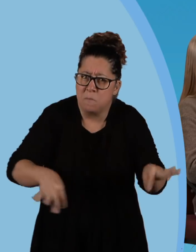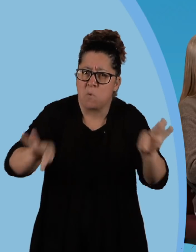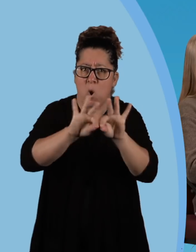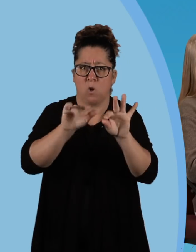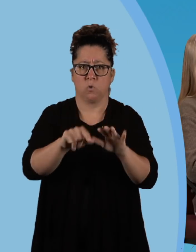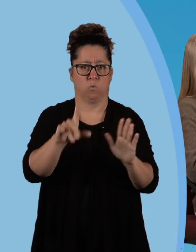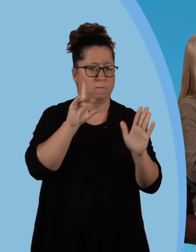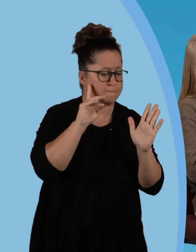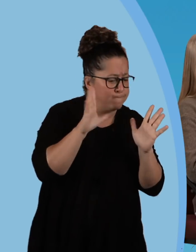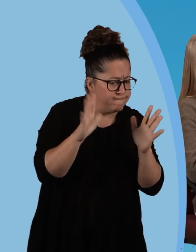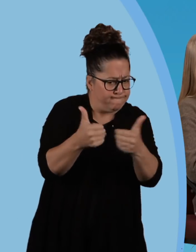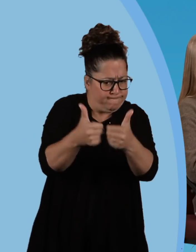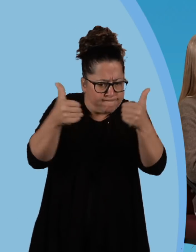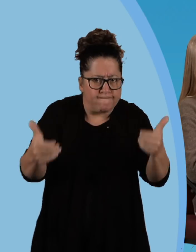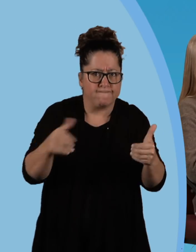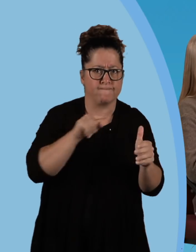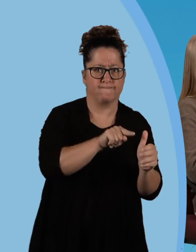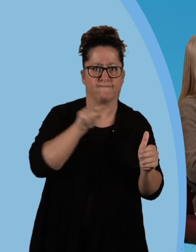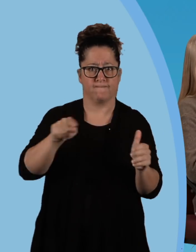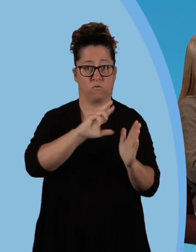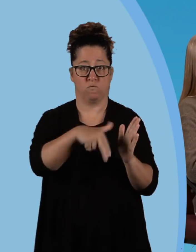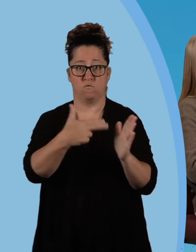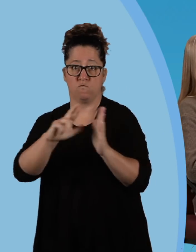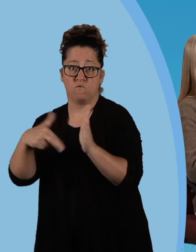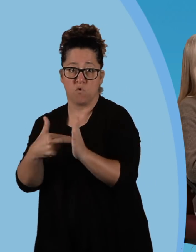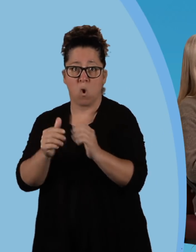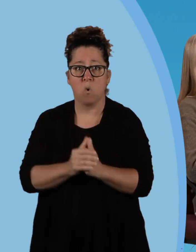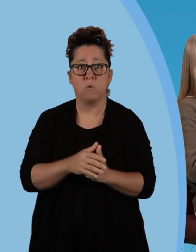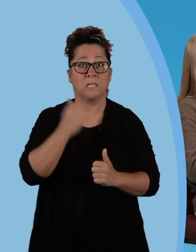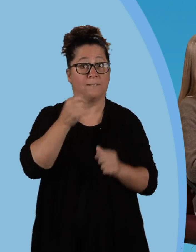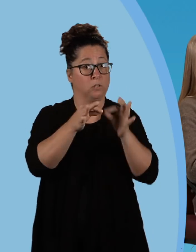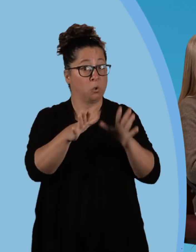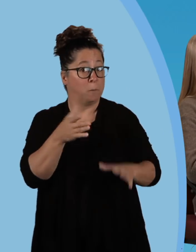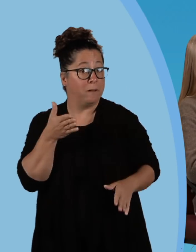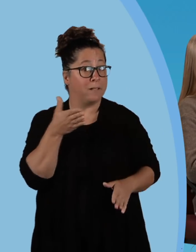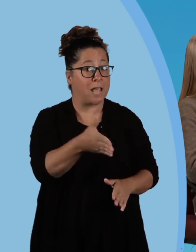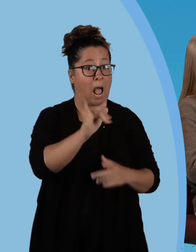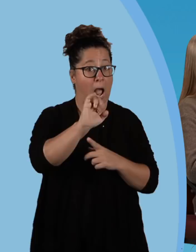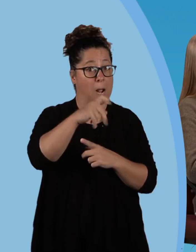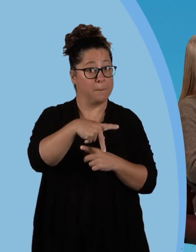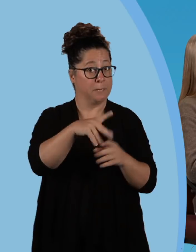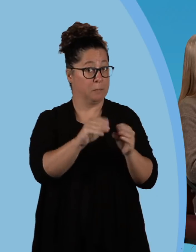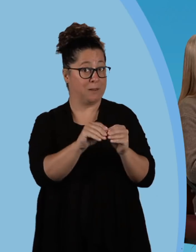not as an educational team member. It's very important to distinguish those roles.